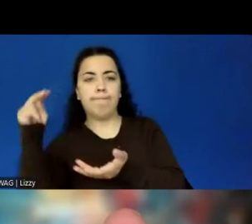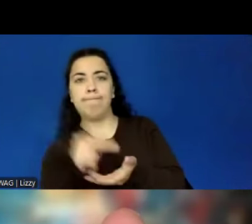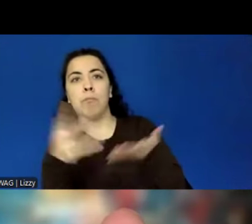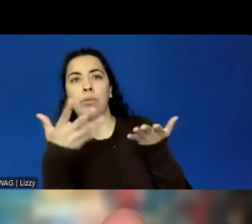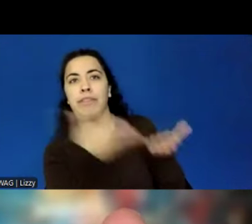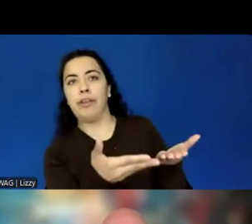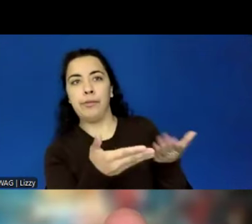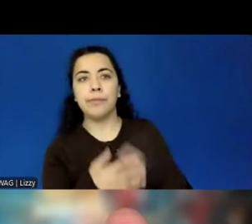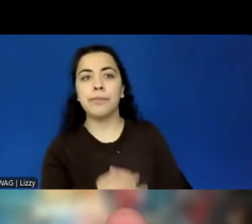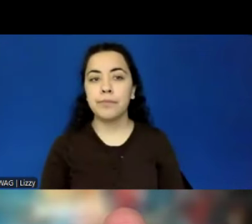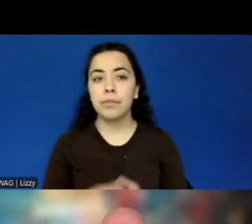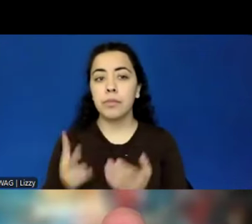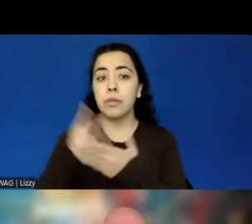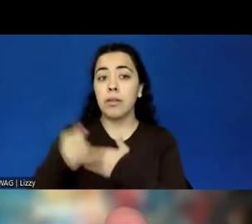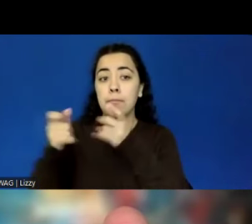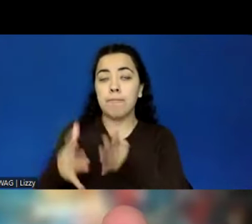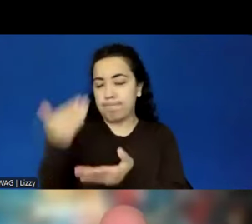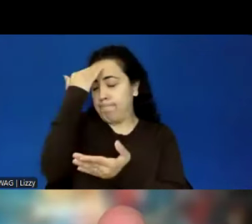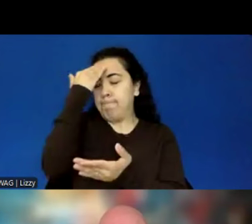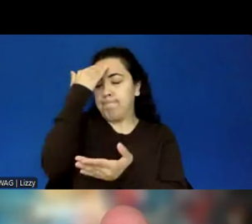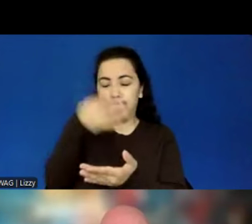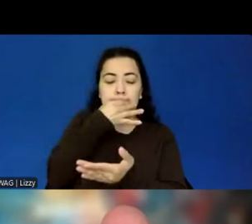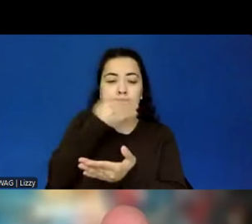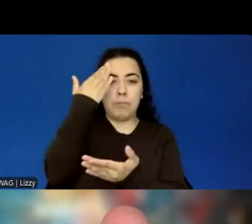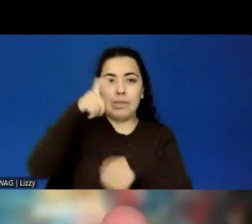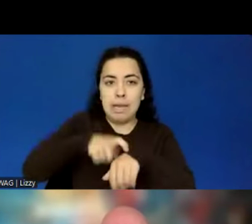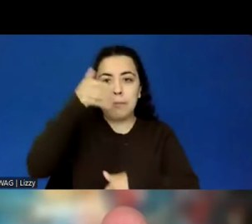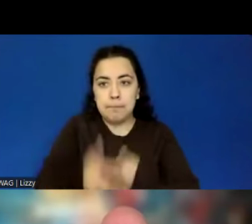The project manager will know well the amount of time that it takes to go through and be